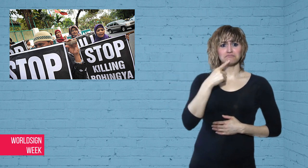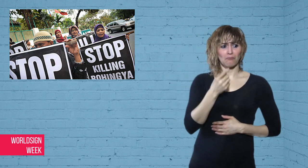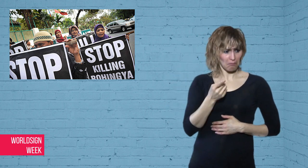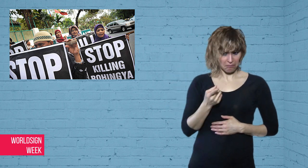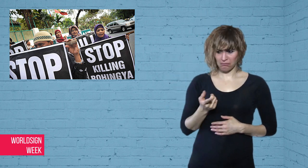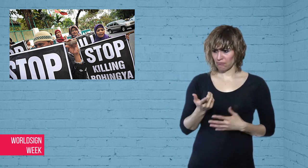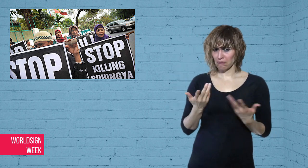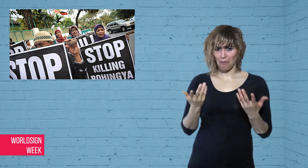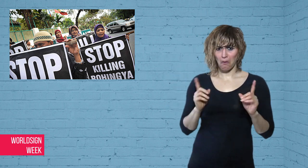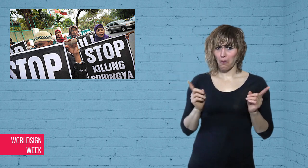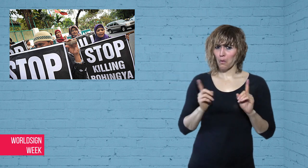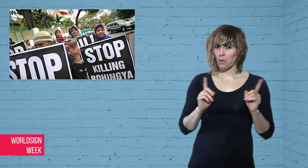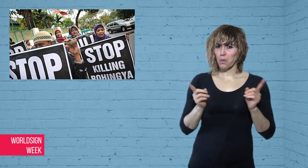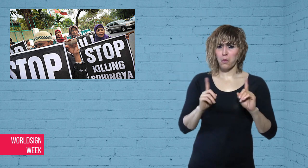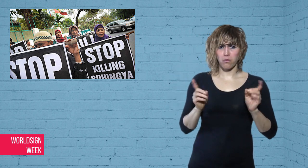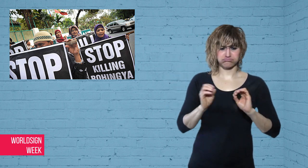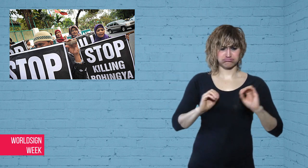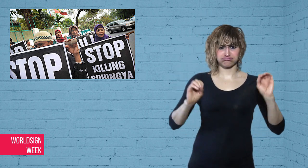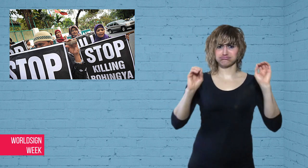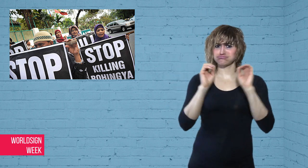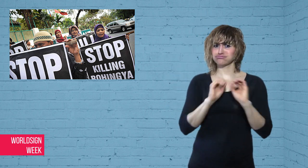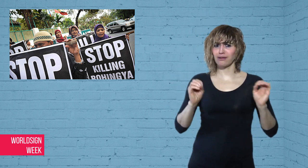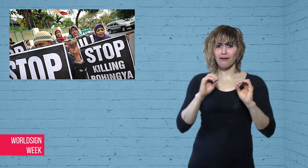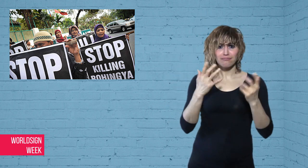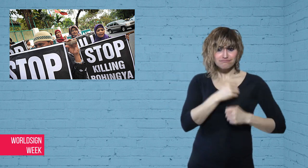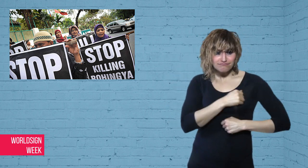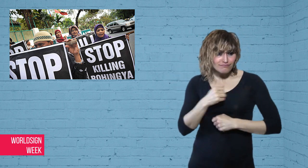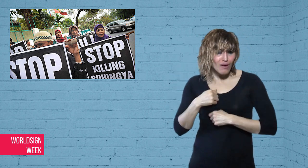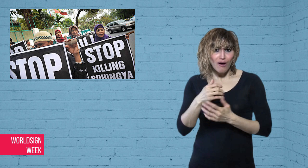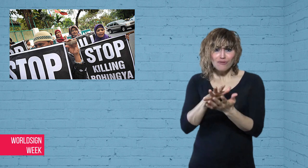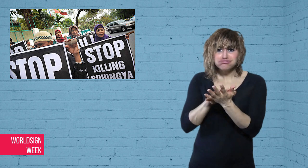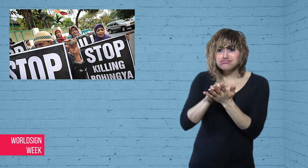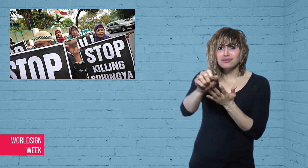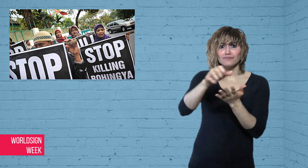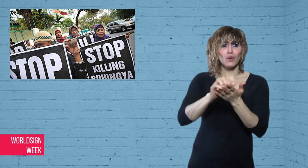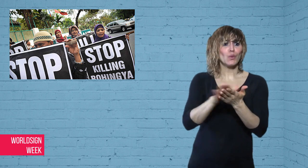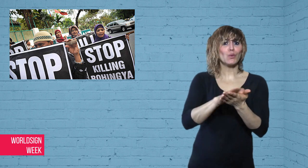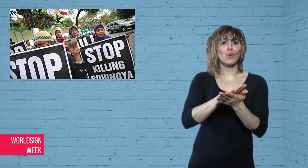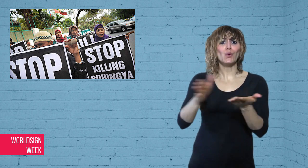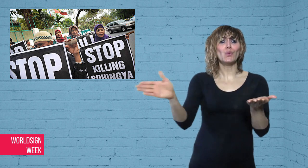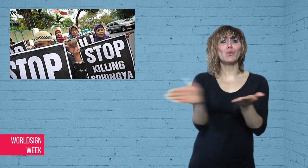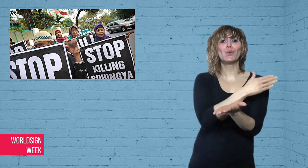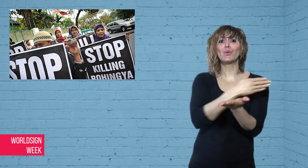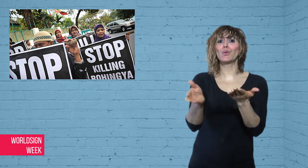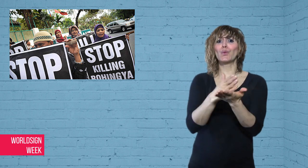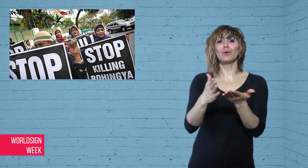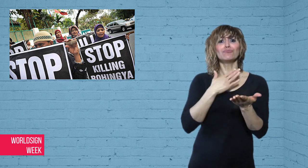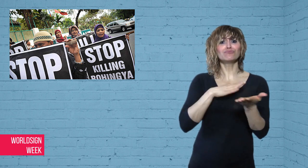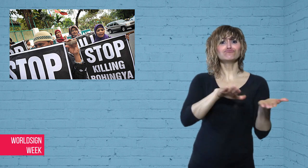has denied the “ethnic cleansing”